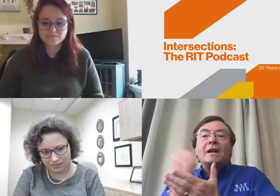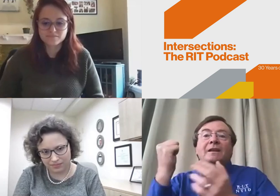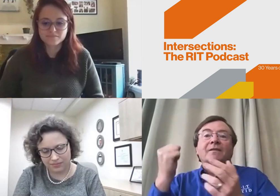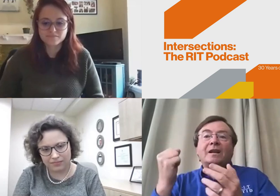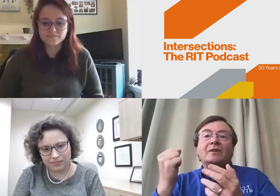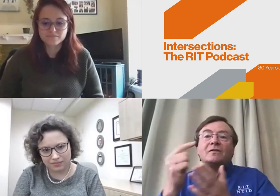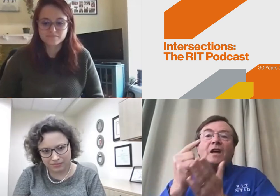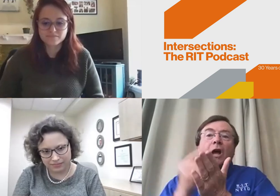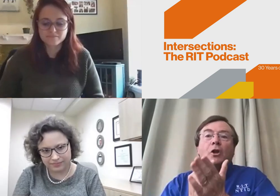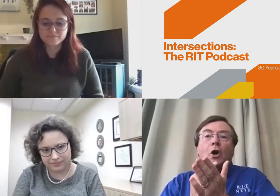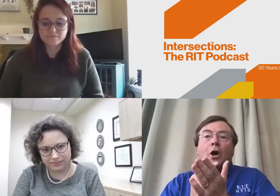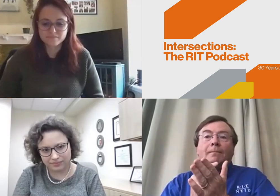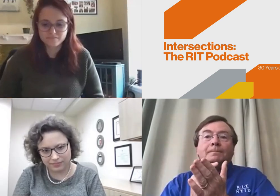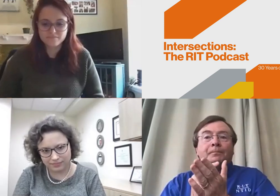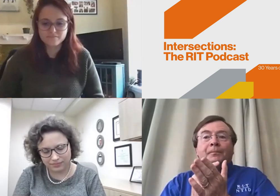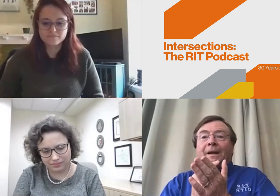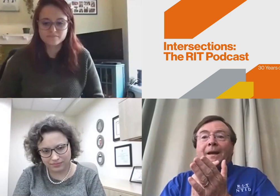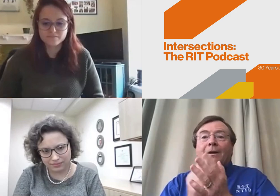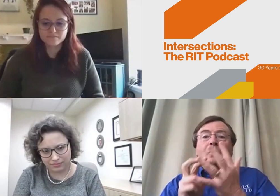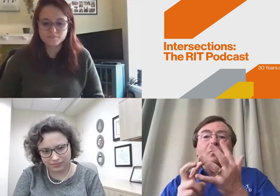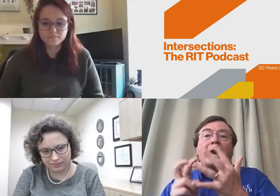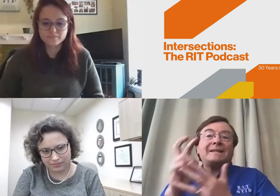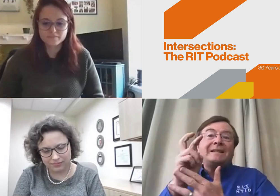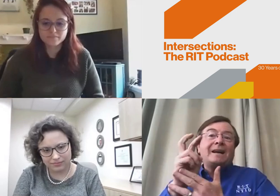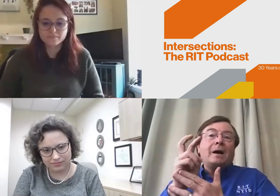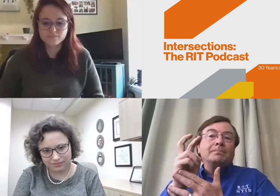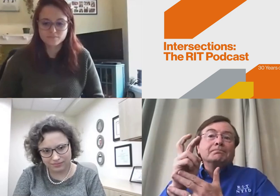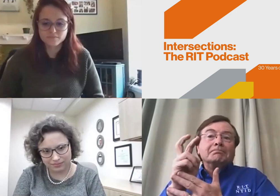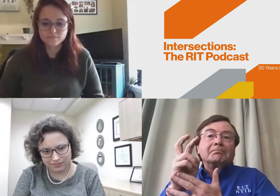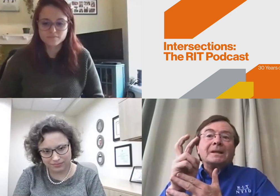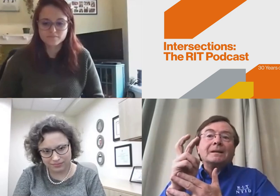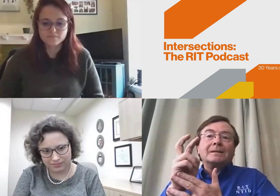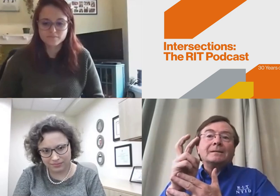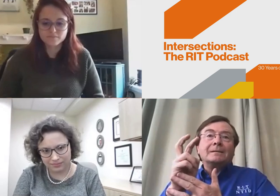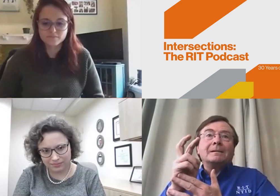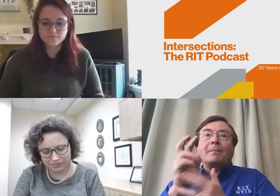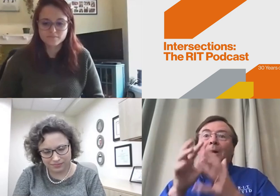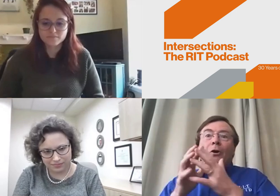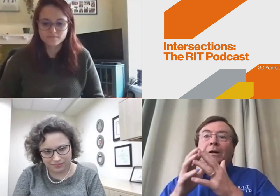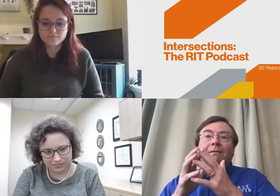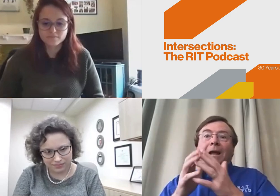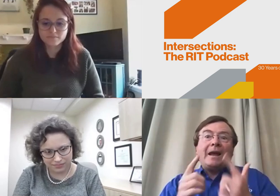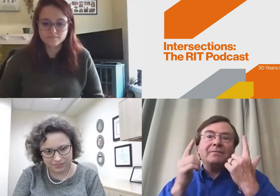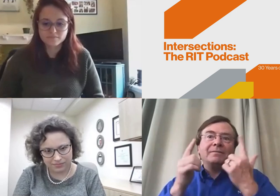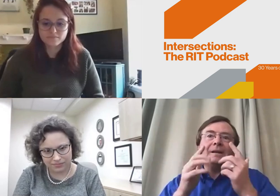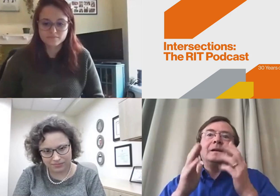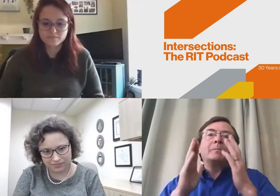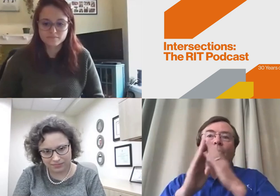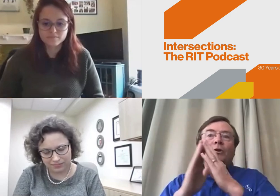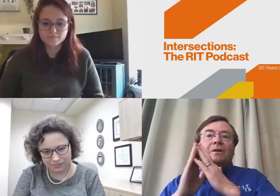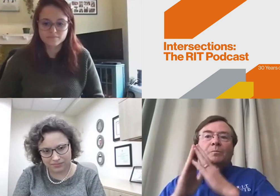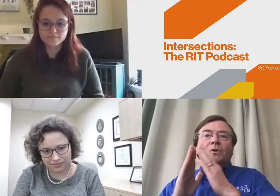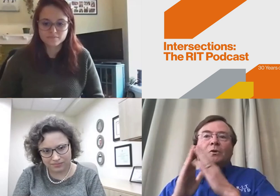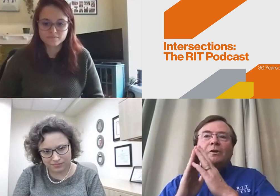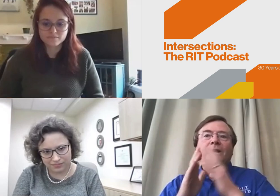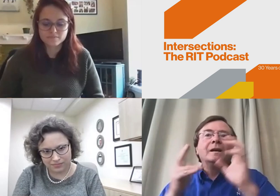taken advantage of that law and are rising up in American life and in the American community